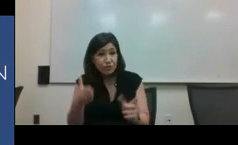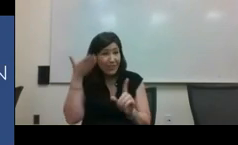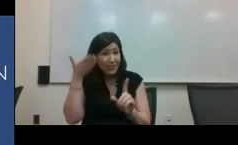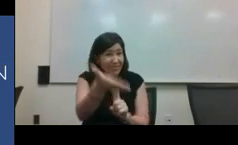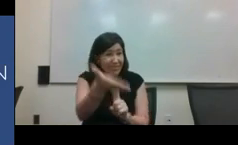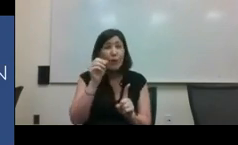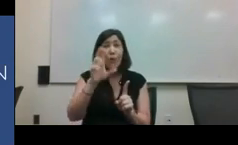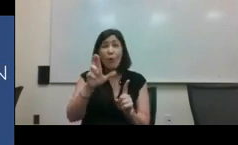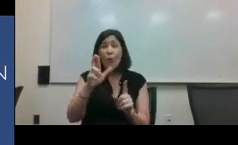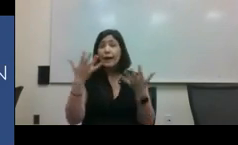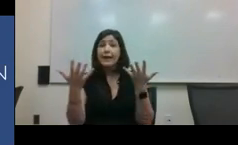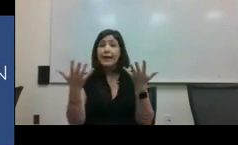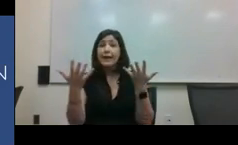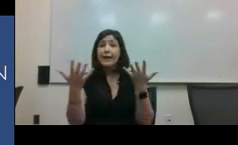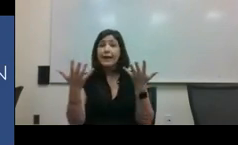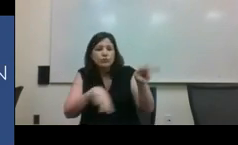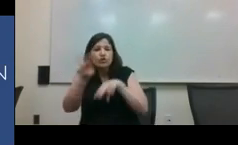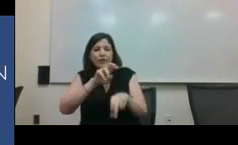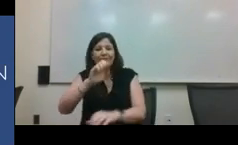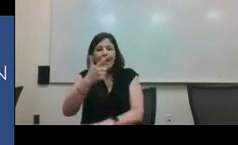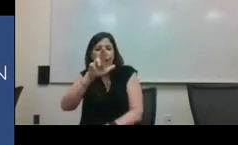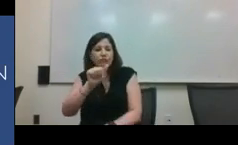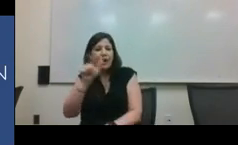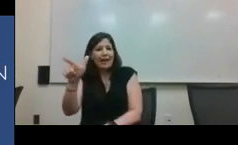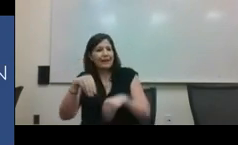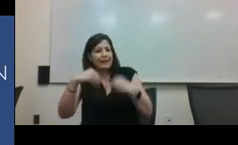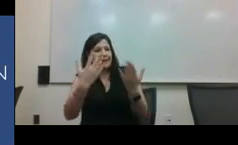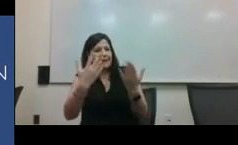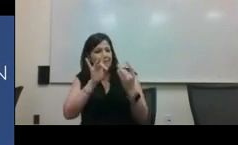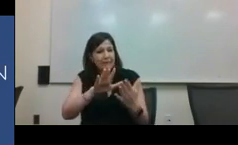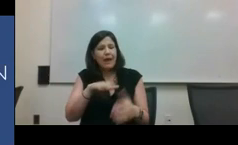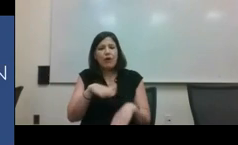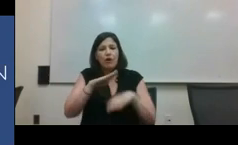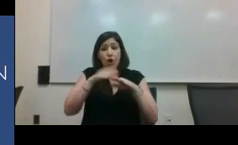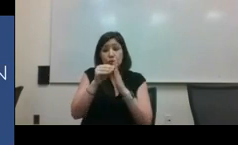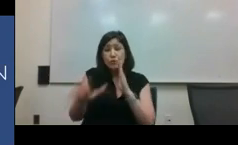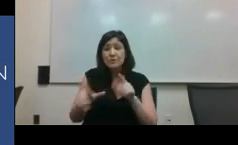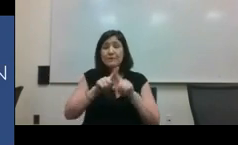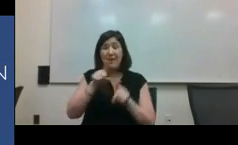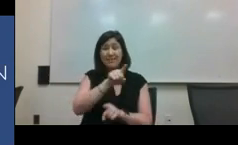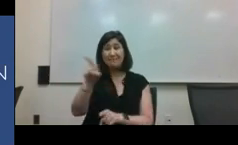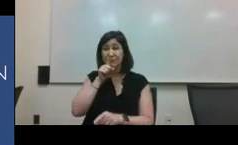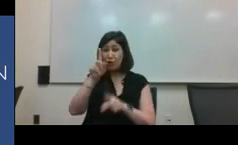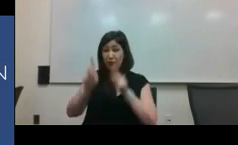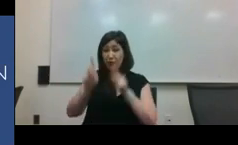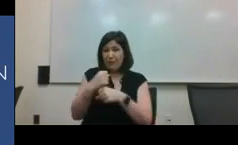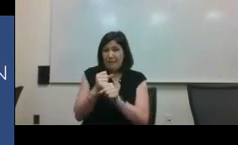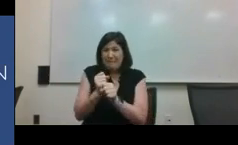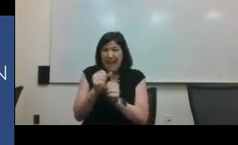where at least my observing the EGRA so that they can give their feedback about the students. They also were the people that made the students feel comfortable.